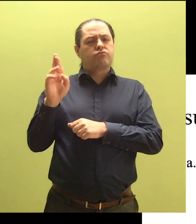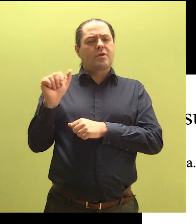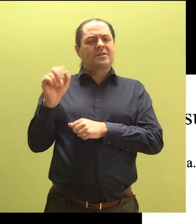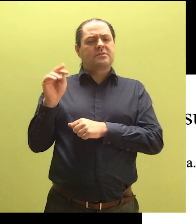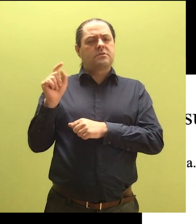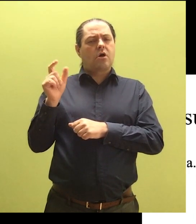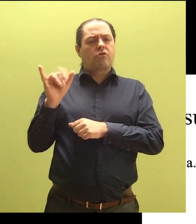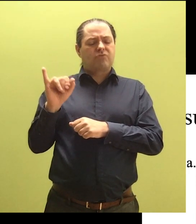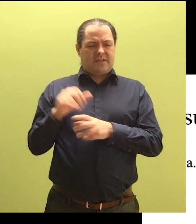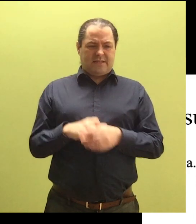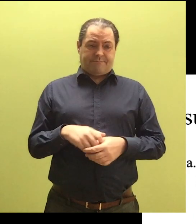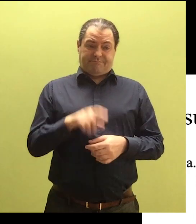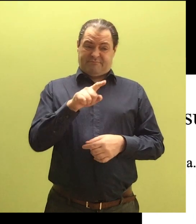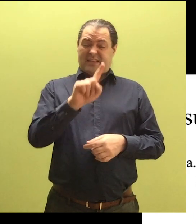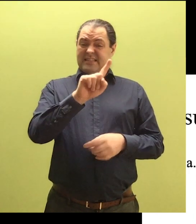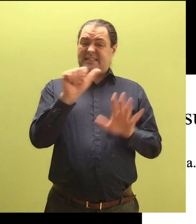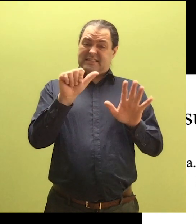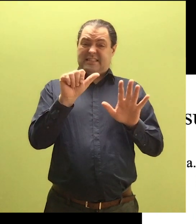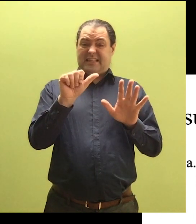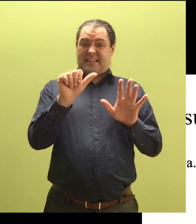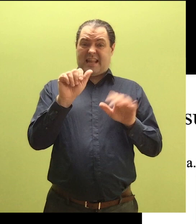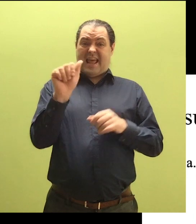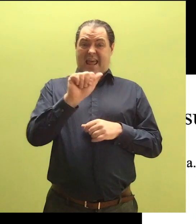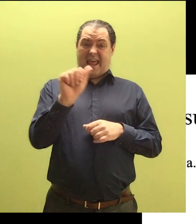here shows a causative event of opening the door with an